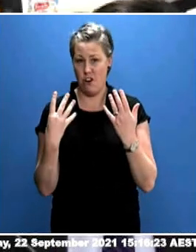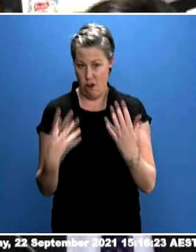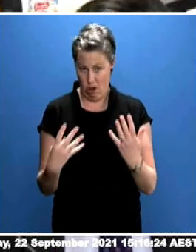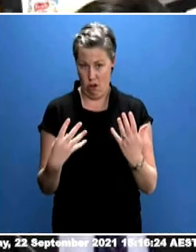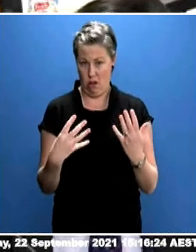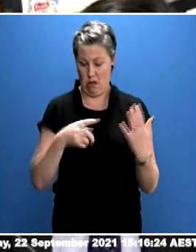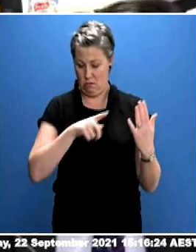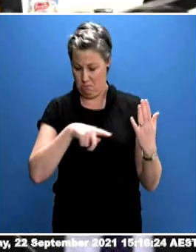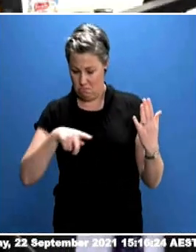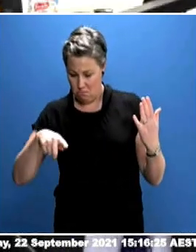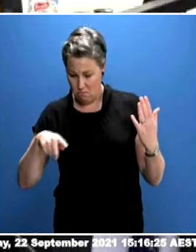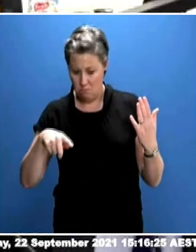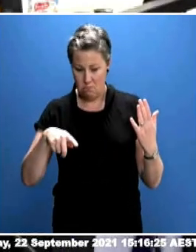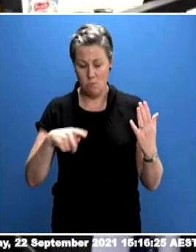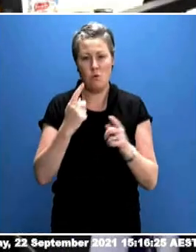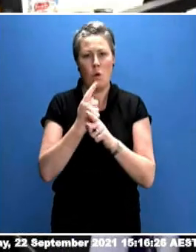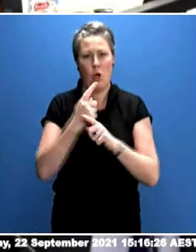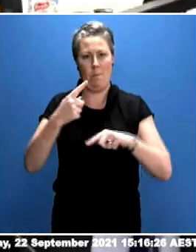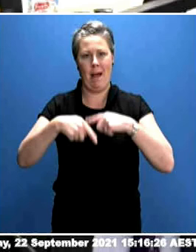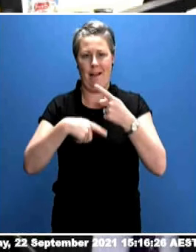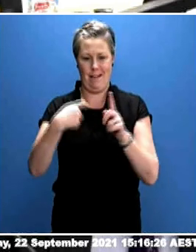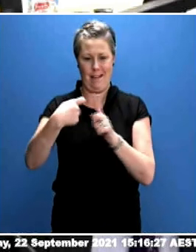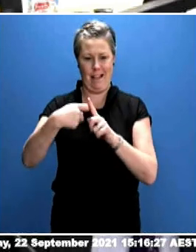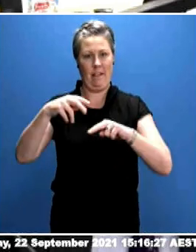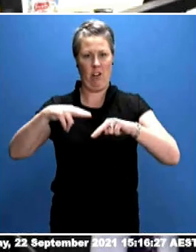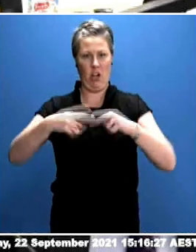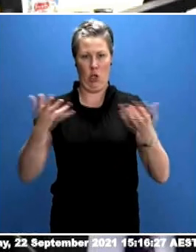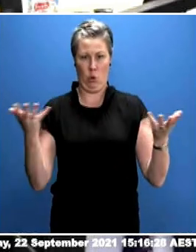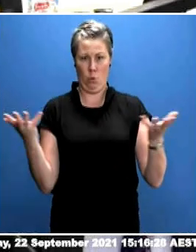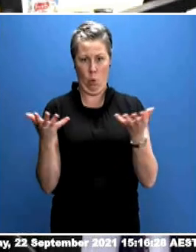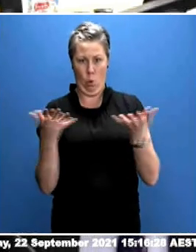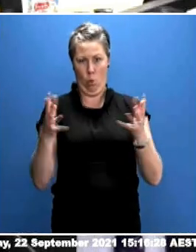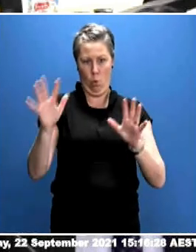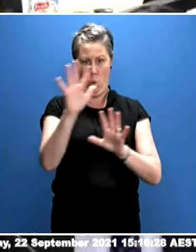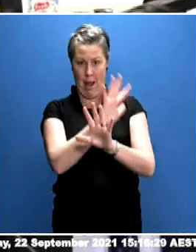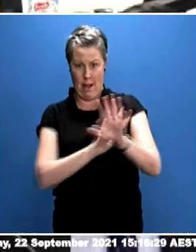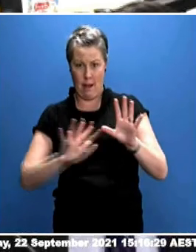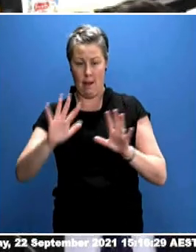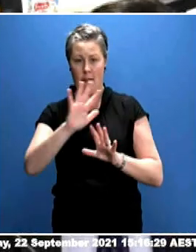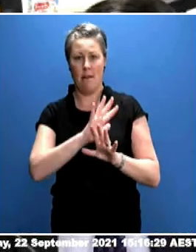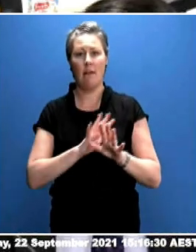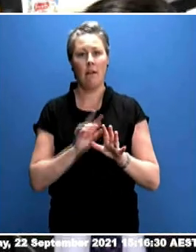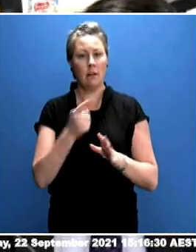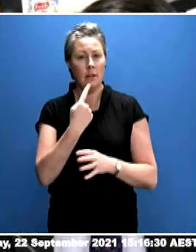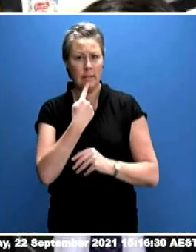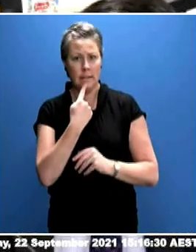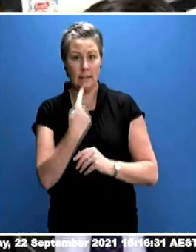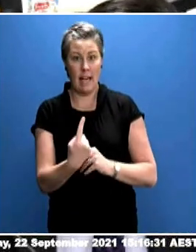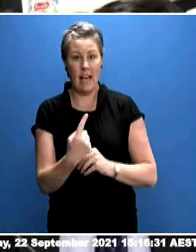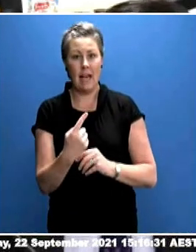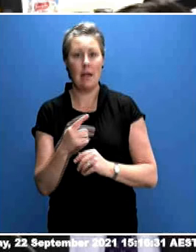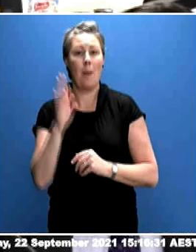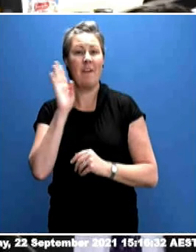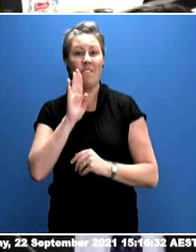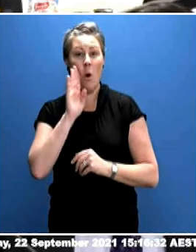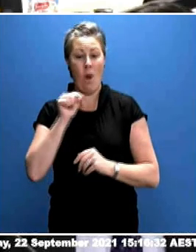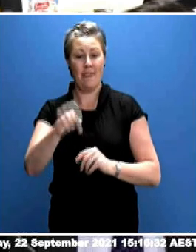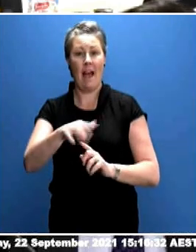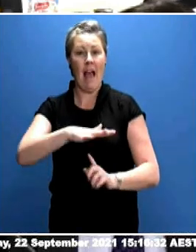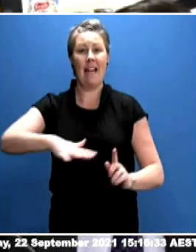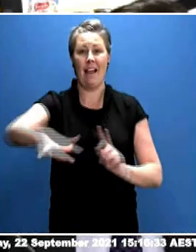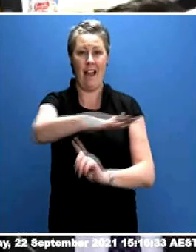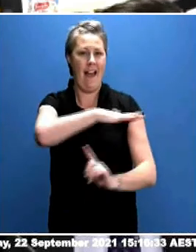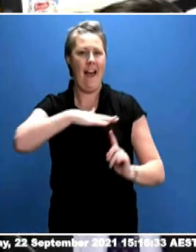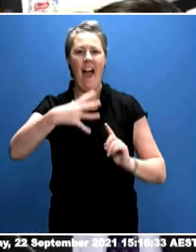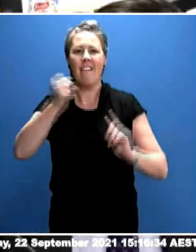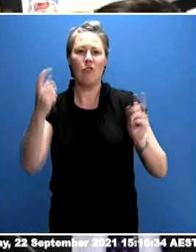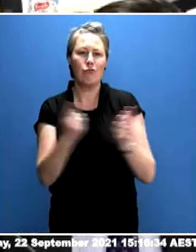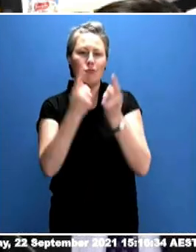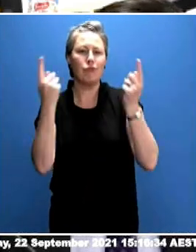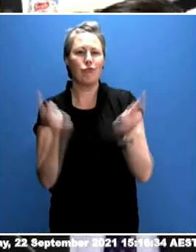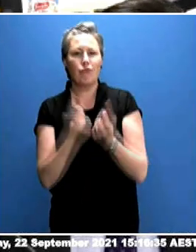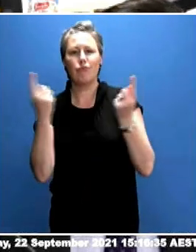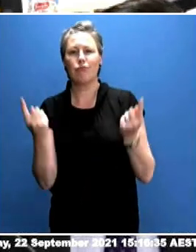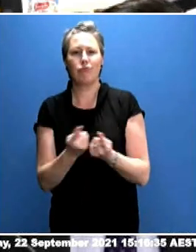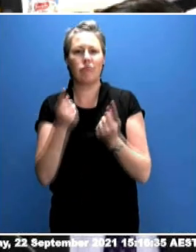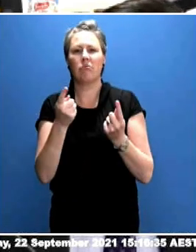Kath French is, and you note that it has been used for a number of purposes,